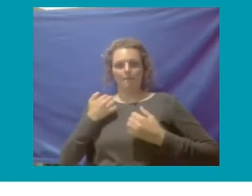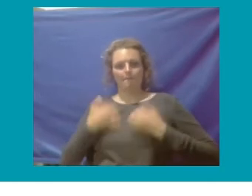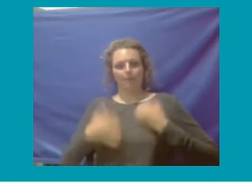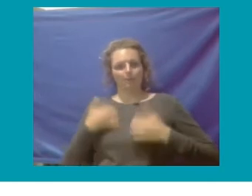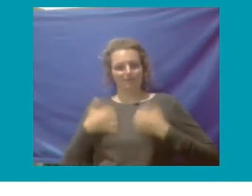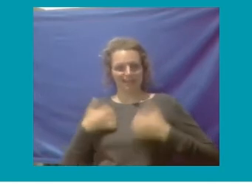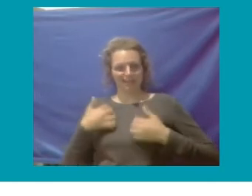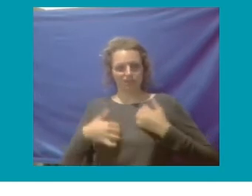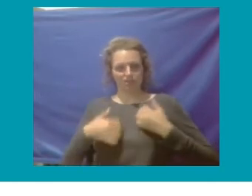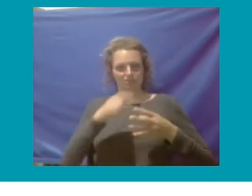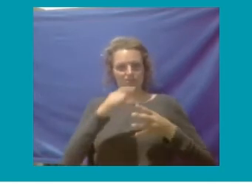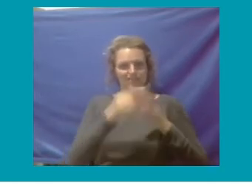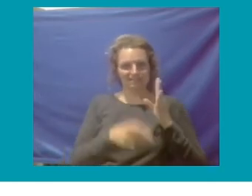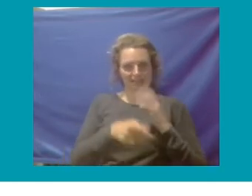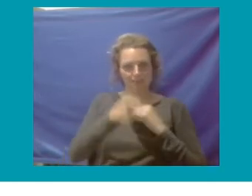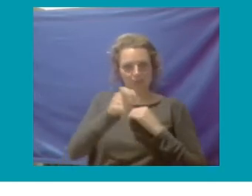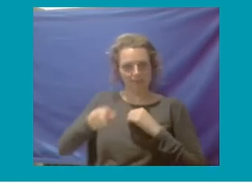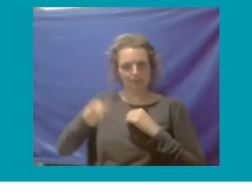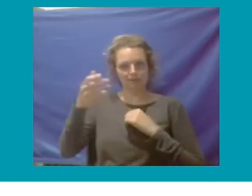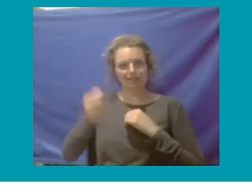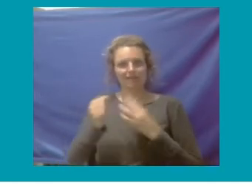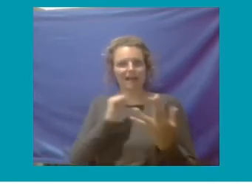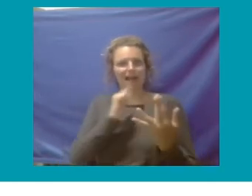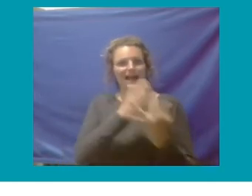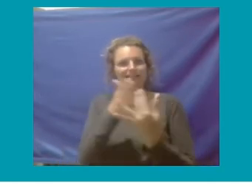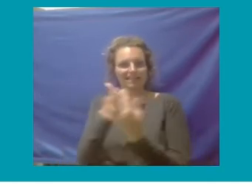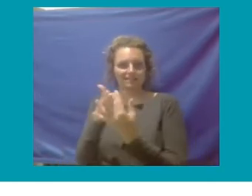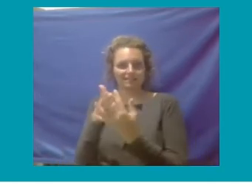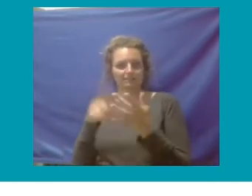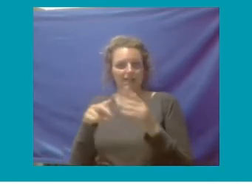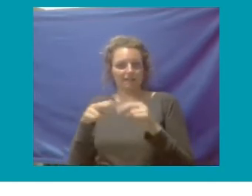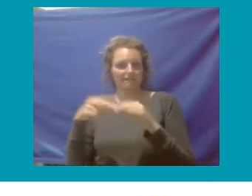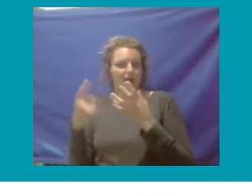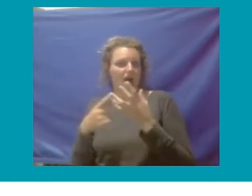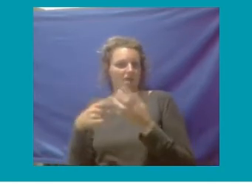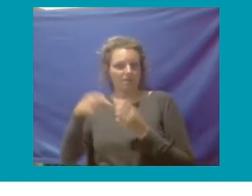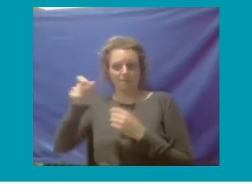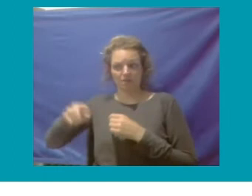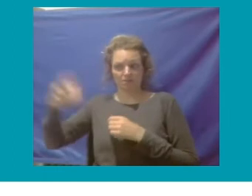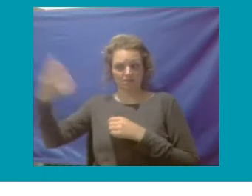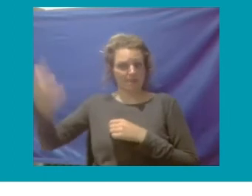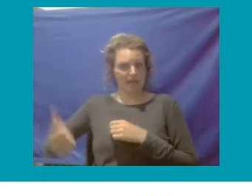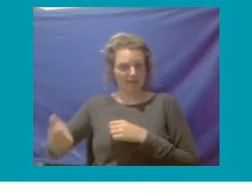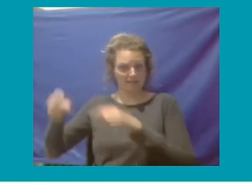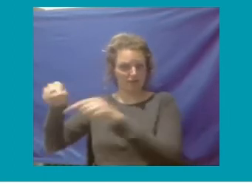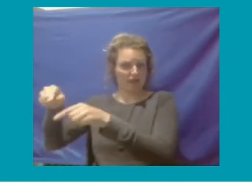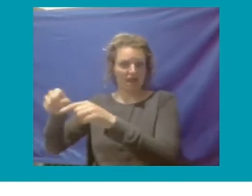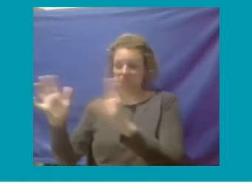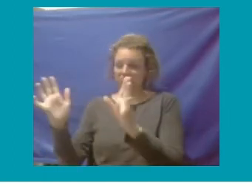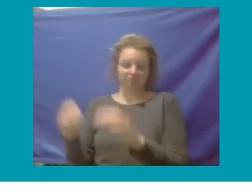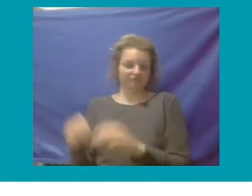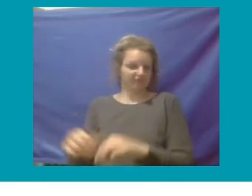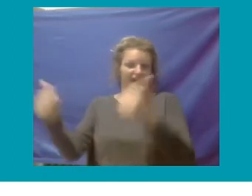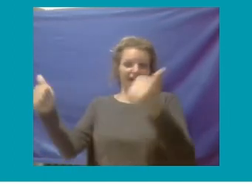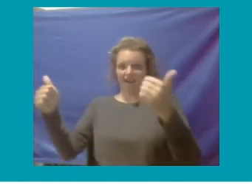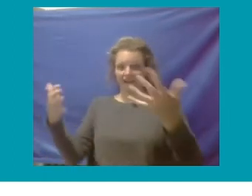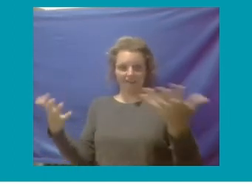If someone else gets paid for that, then that's fine. It doesn't make any difference to us. And also the other thing I just